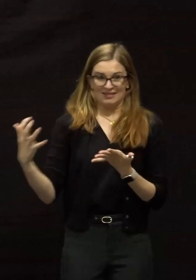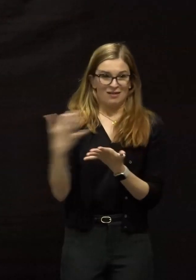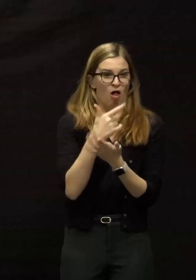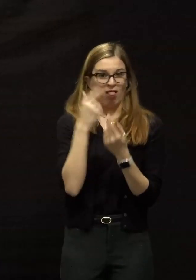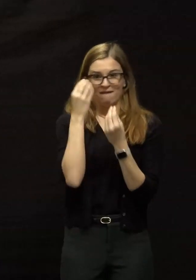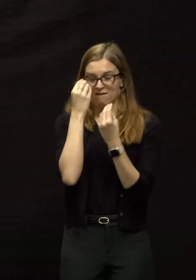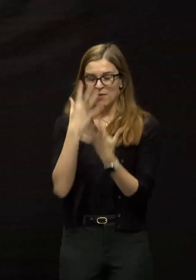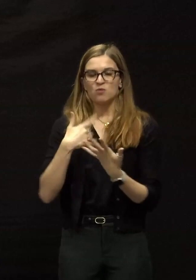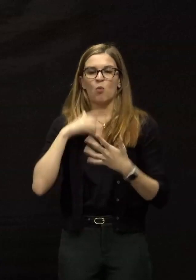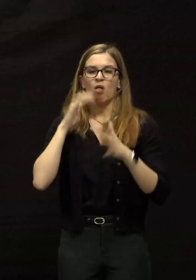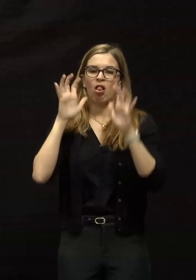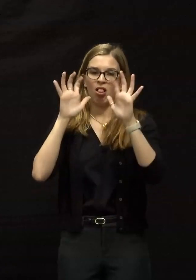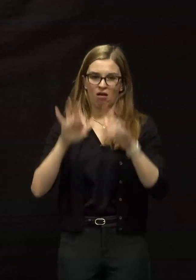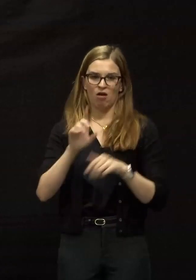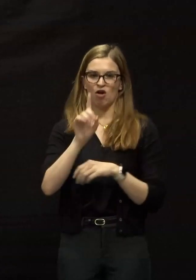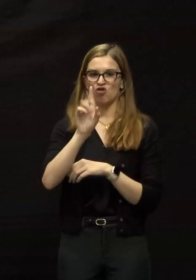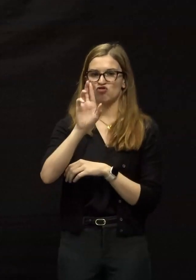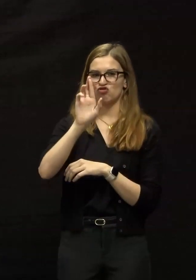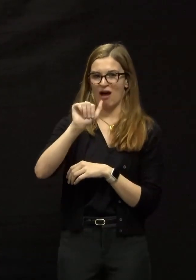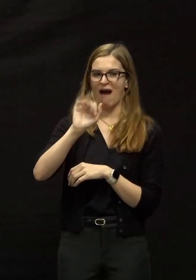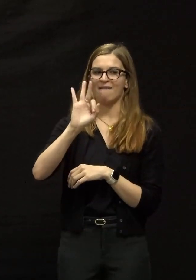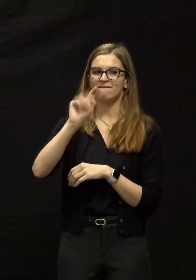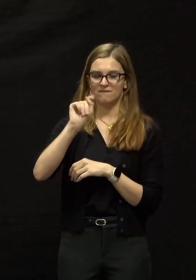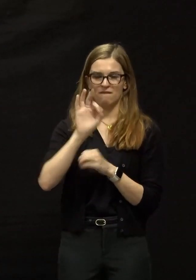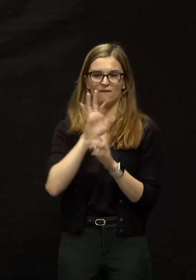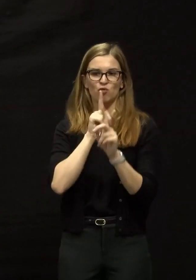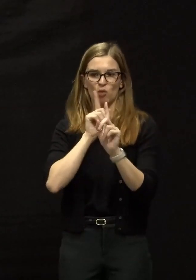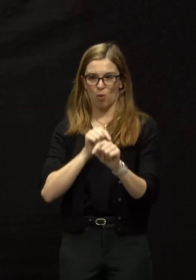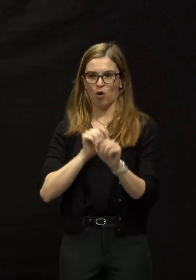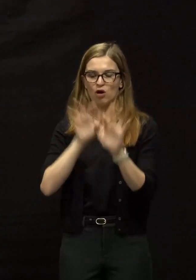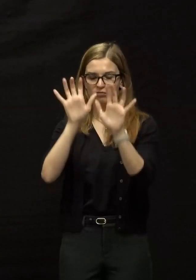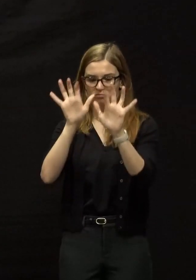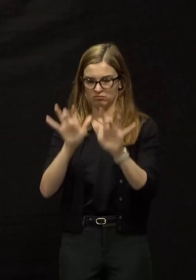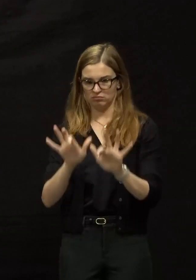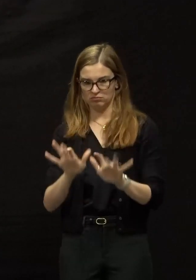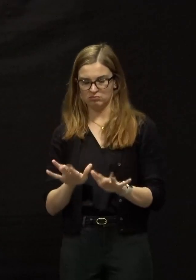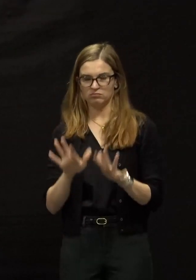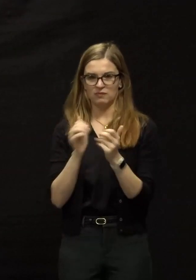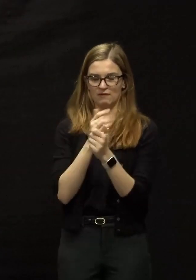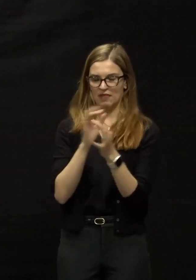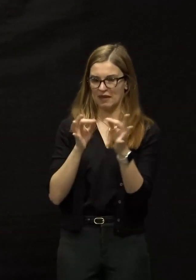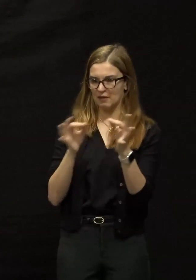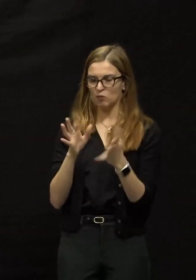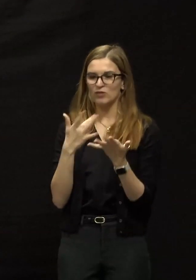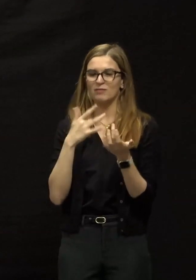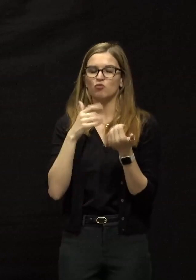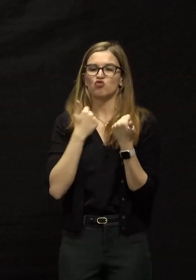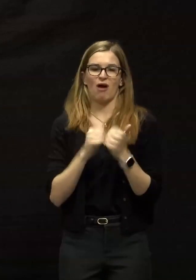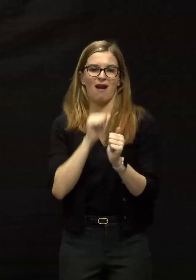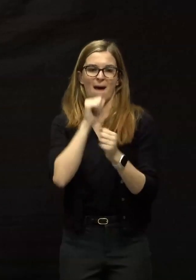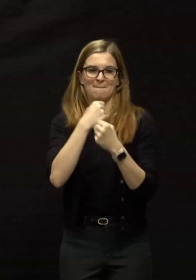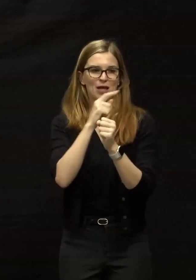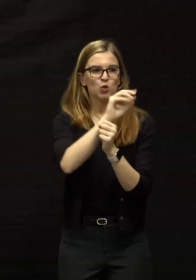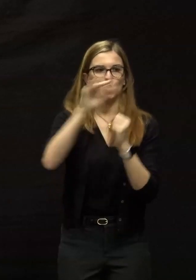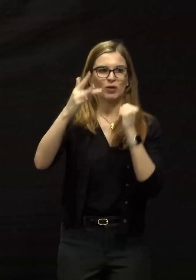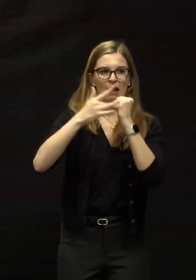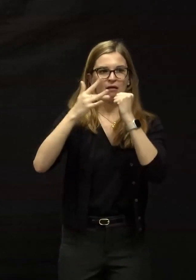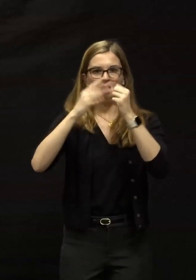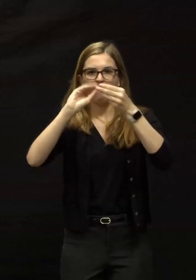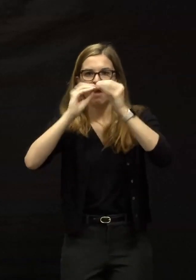And once we've gathered all of this information, then we do type that out in a draft report so that everything is there.